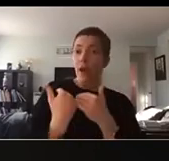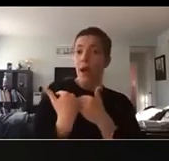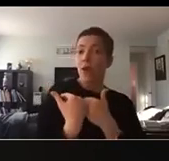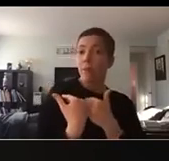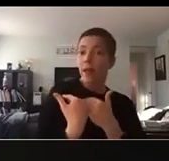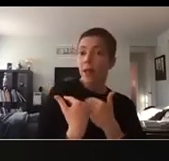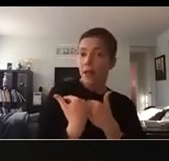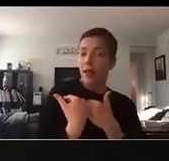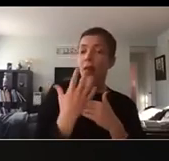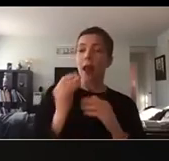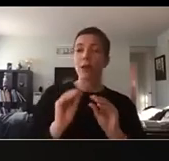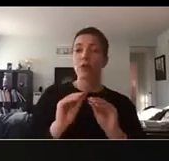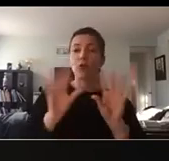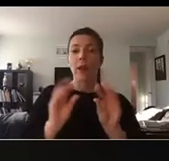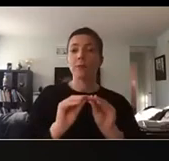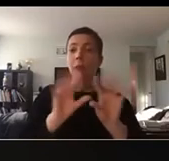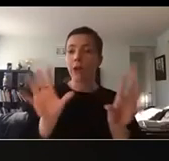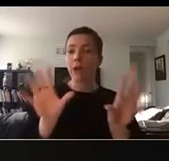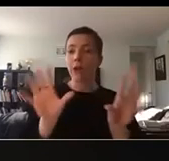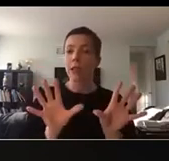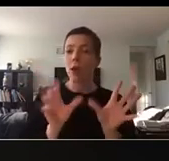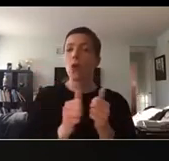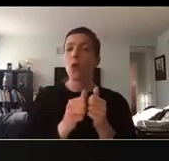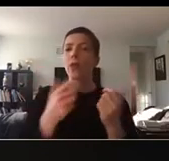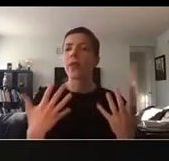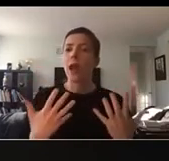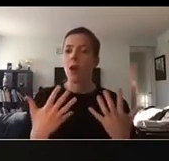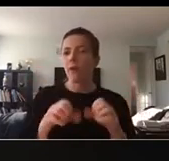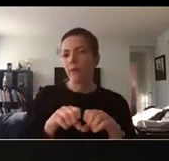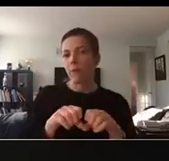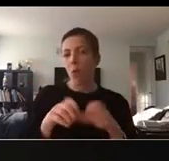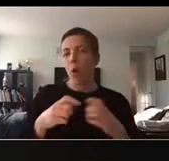And that is both a sense of accountability as well as transparency well without